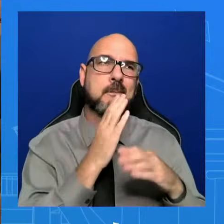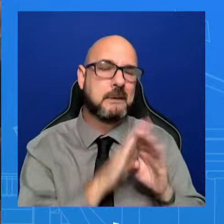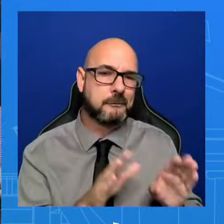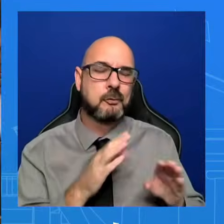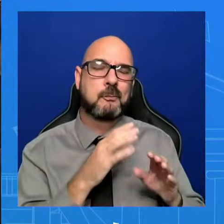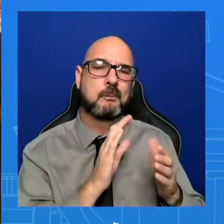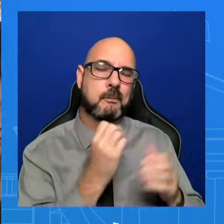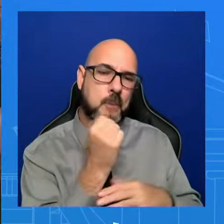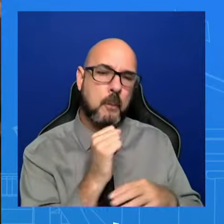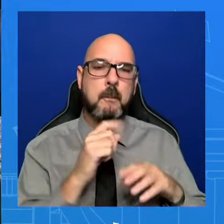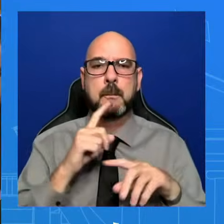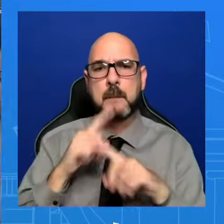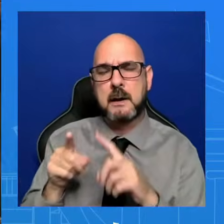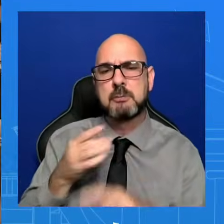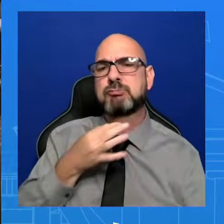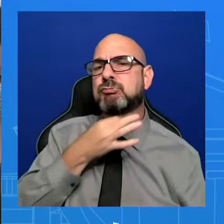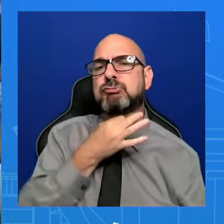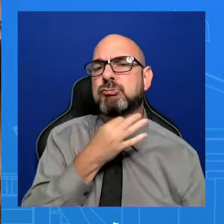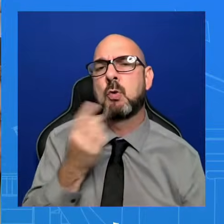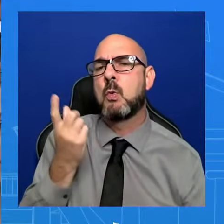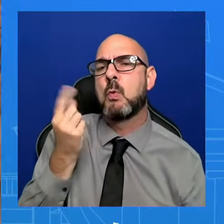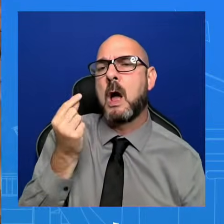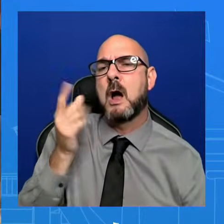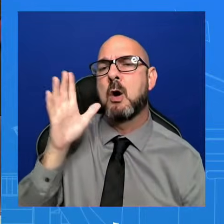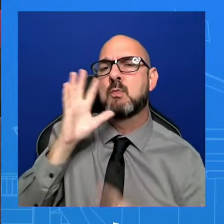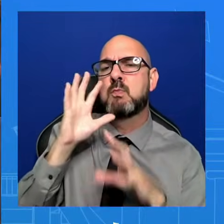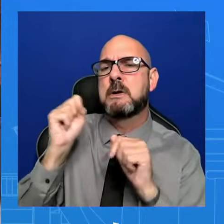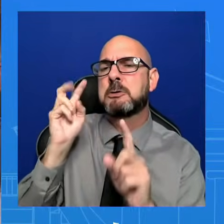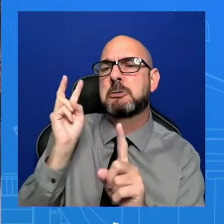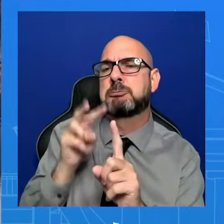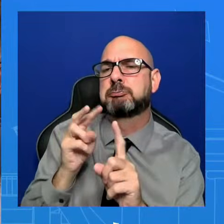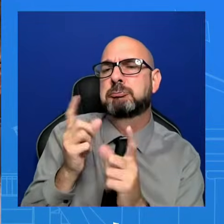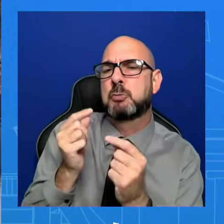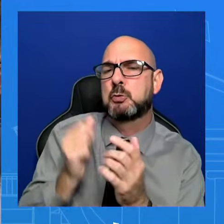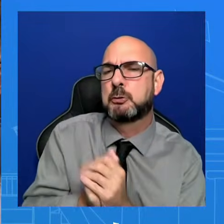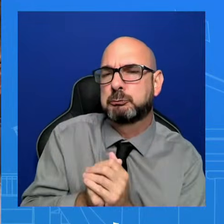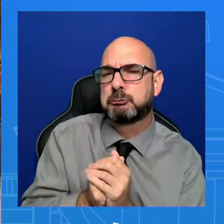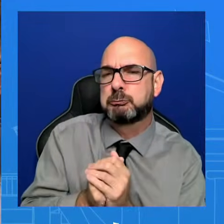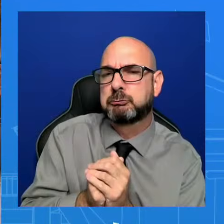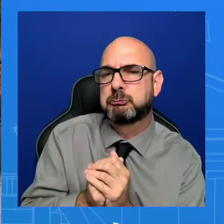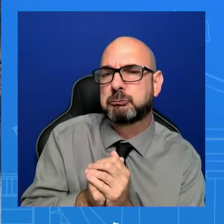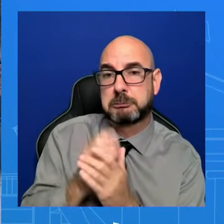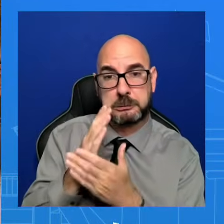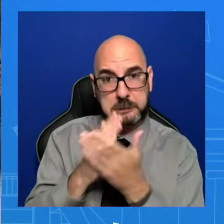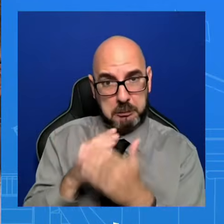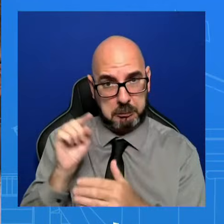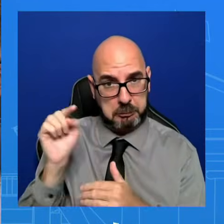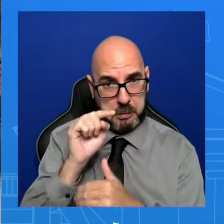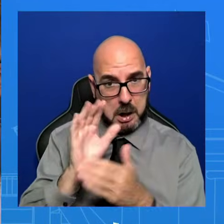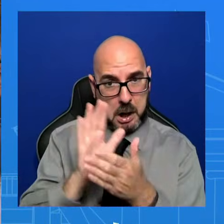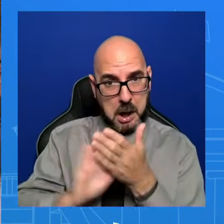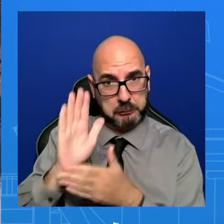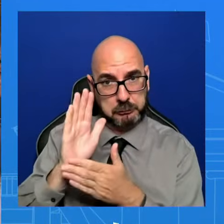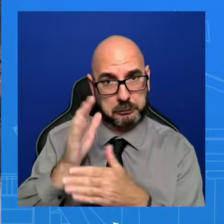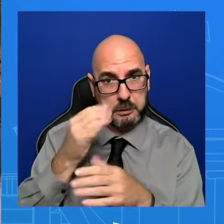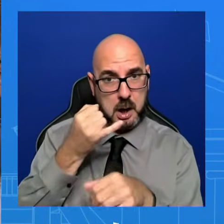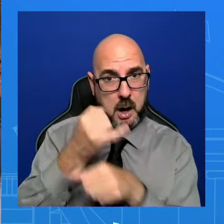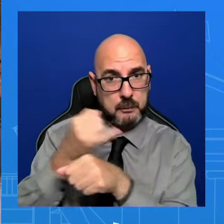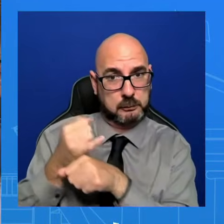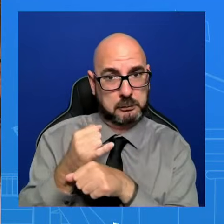and what is the view of the White House on some of these college campuses where we've seen the U.S. flag torn down and the Palestinian flag replace it?